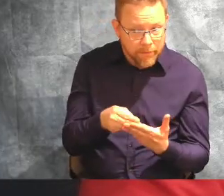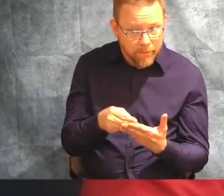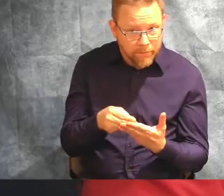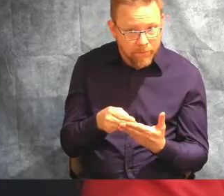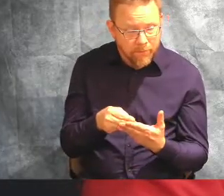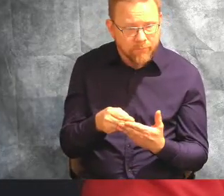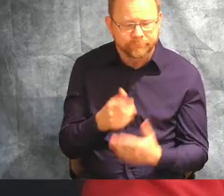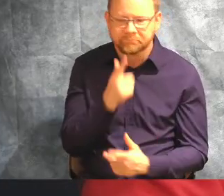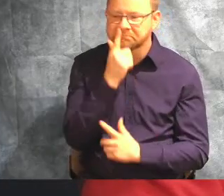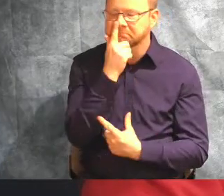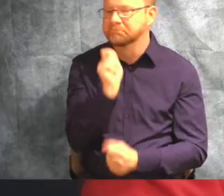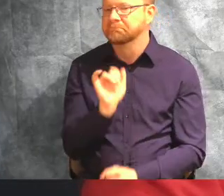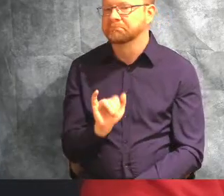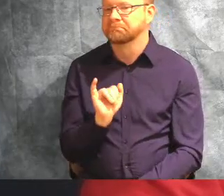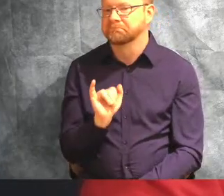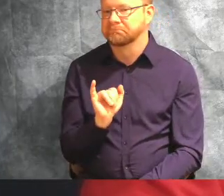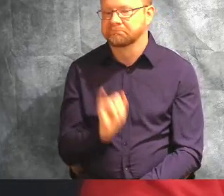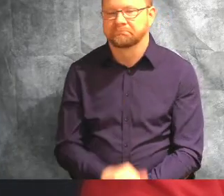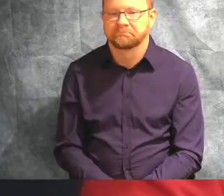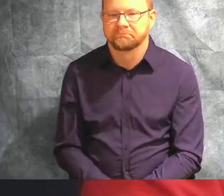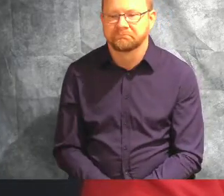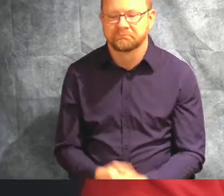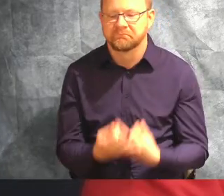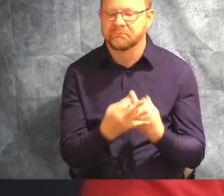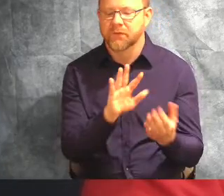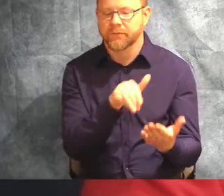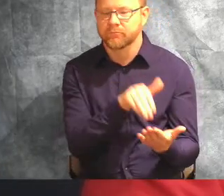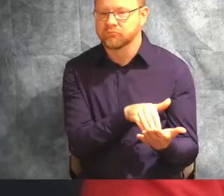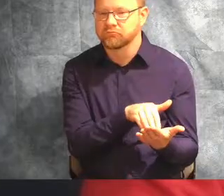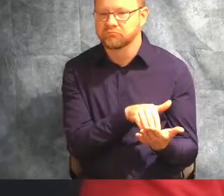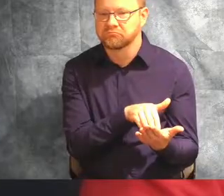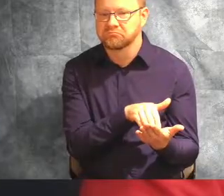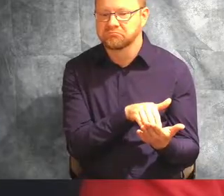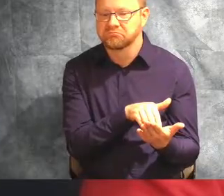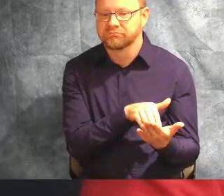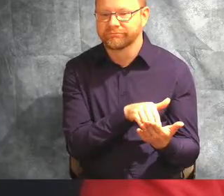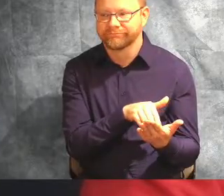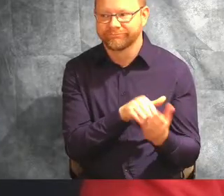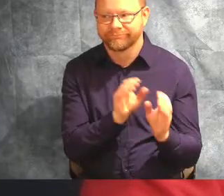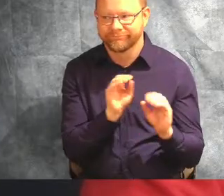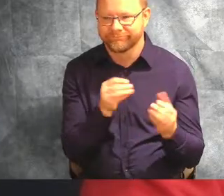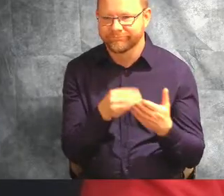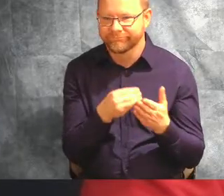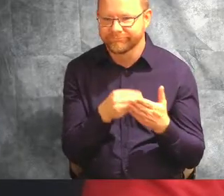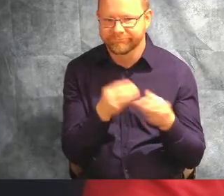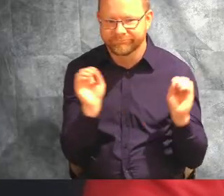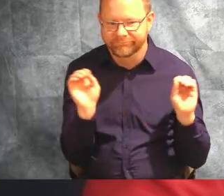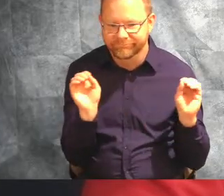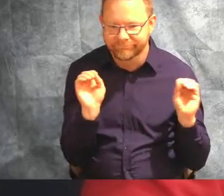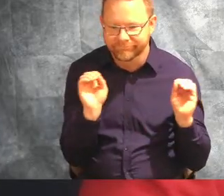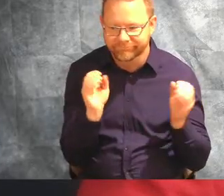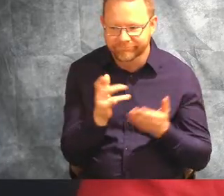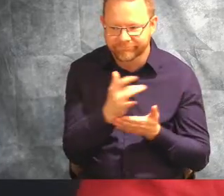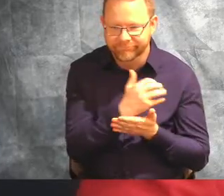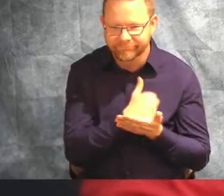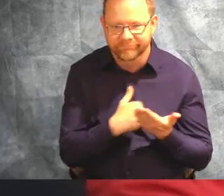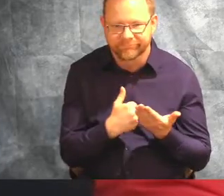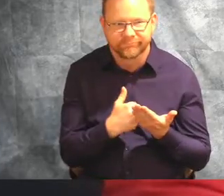interesting that the Freedom Center, they're not getting any of those dollars and everybody